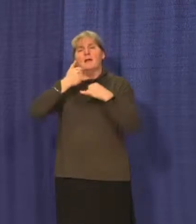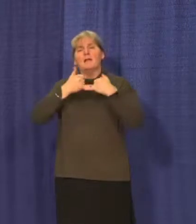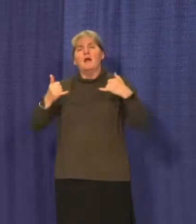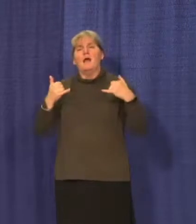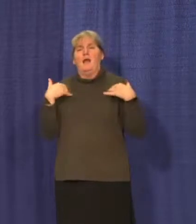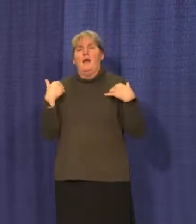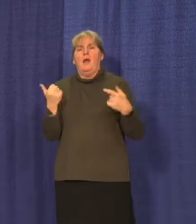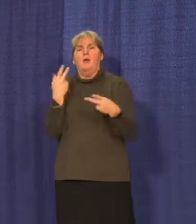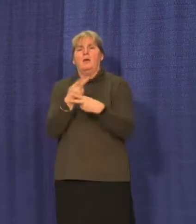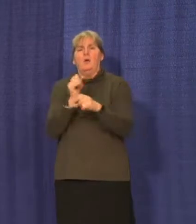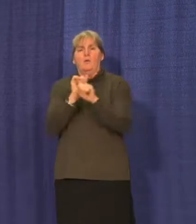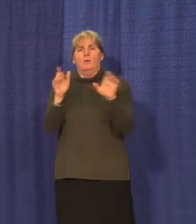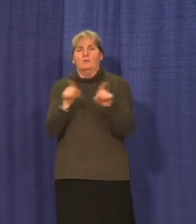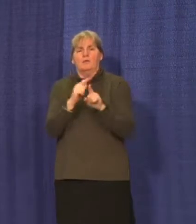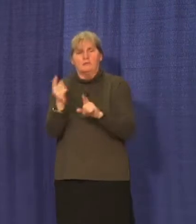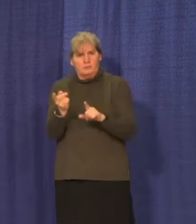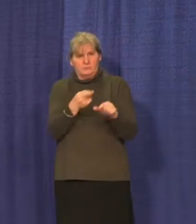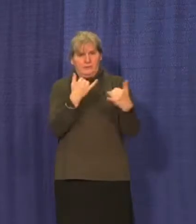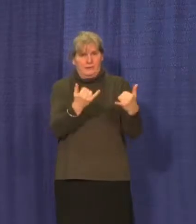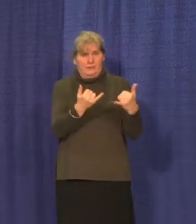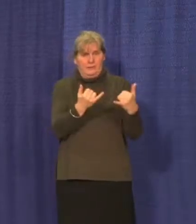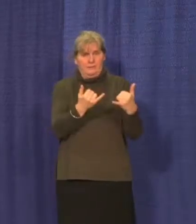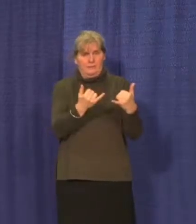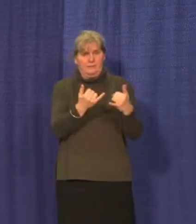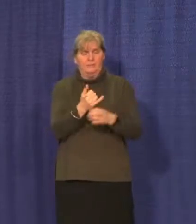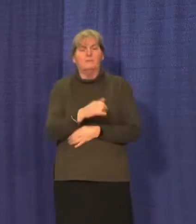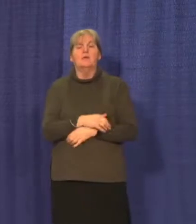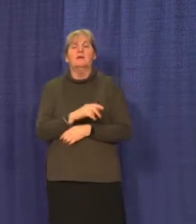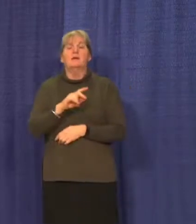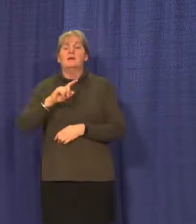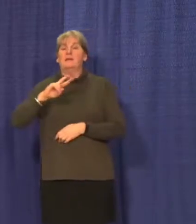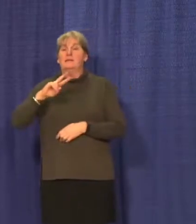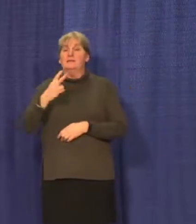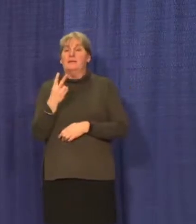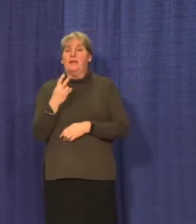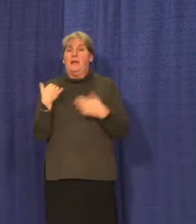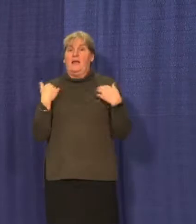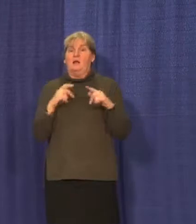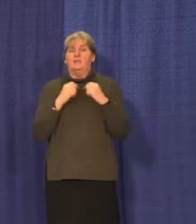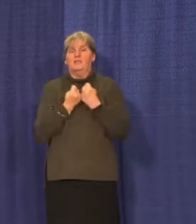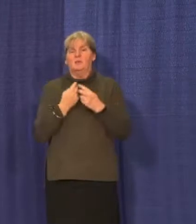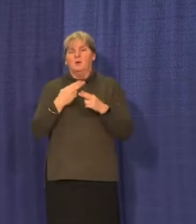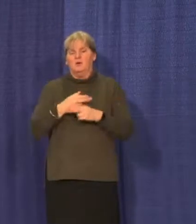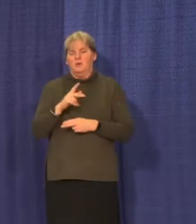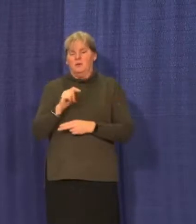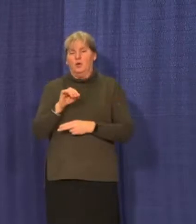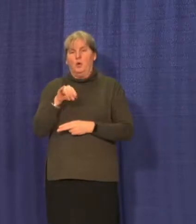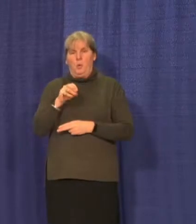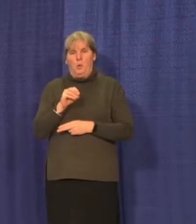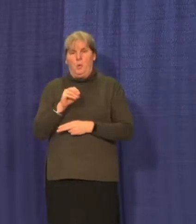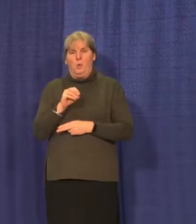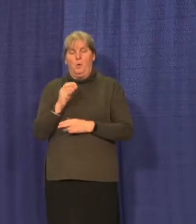workers. Our second mobile team will start immunizing folks in Beaver